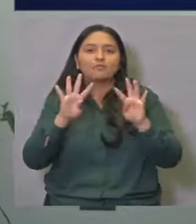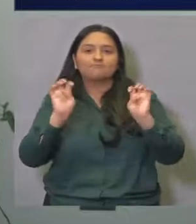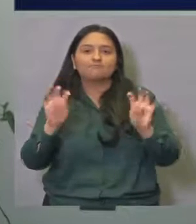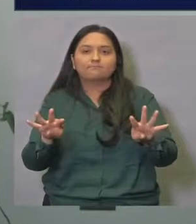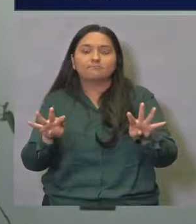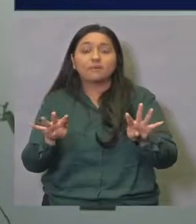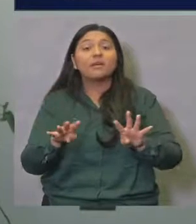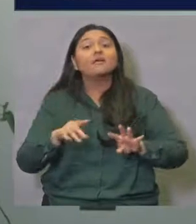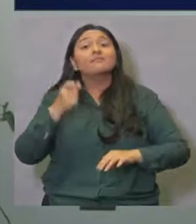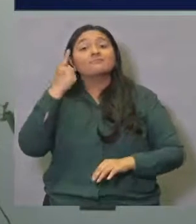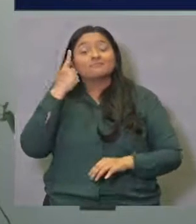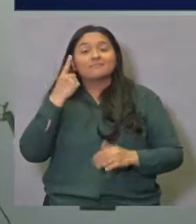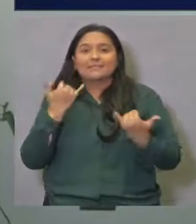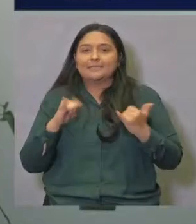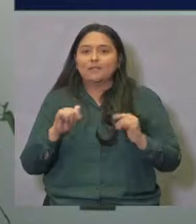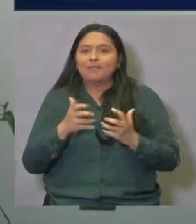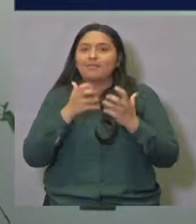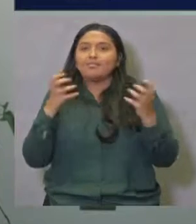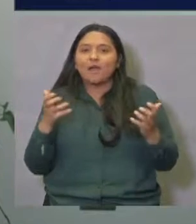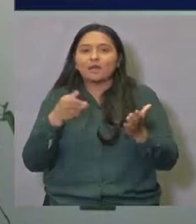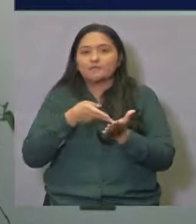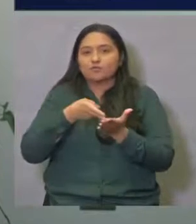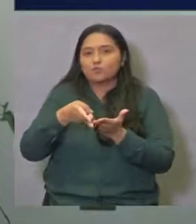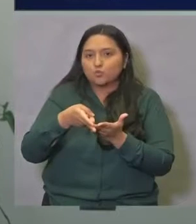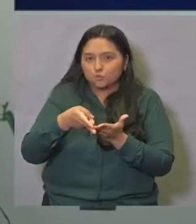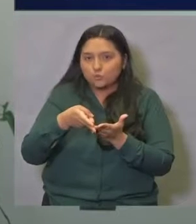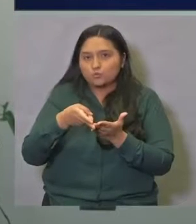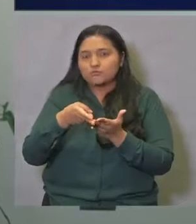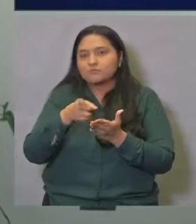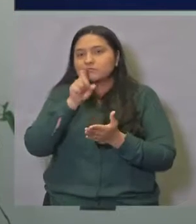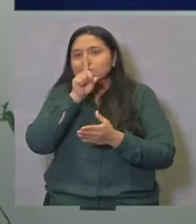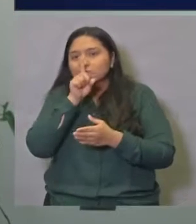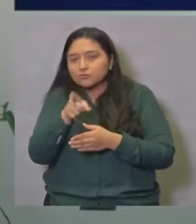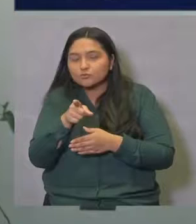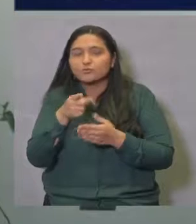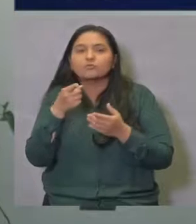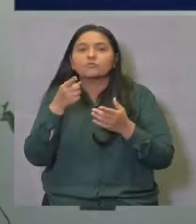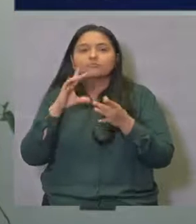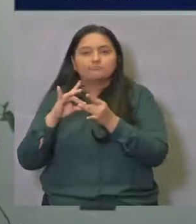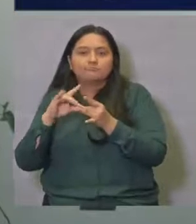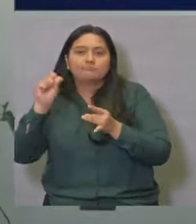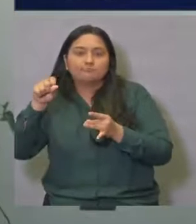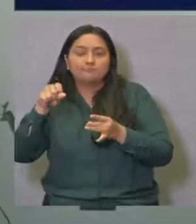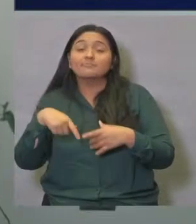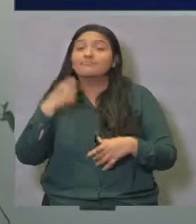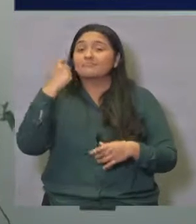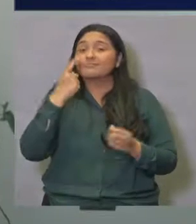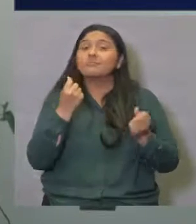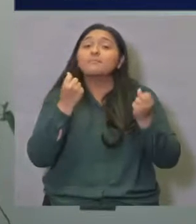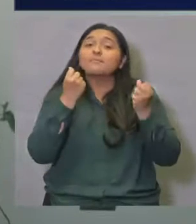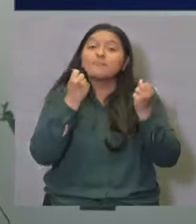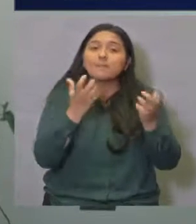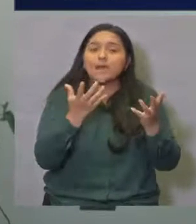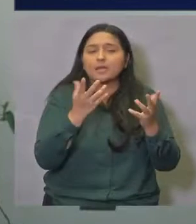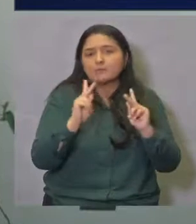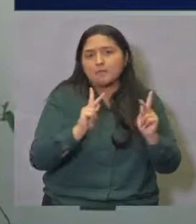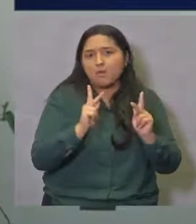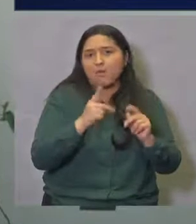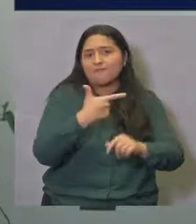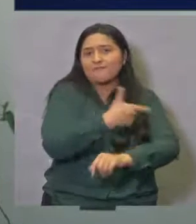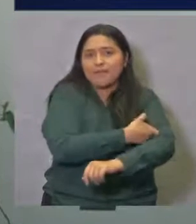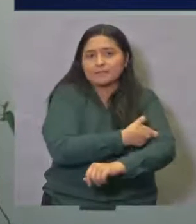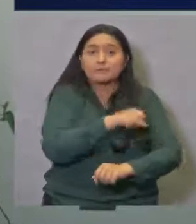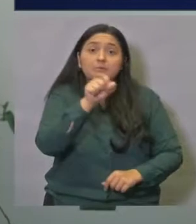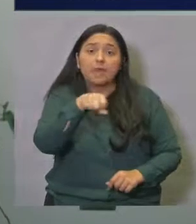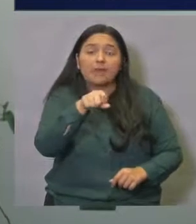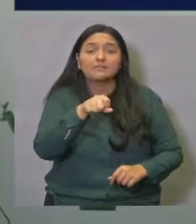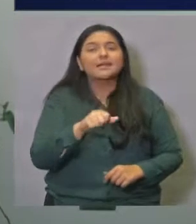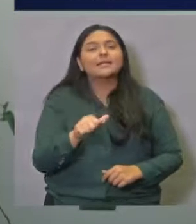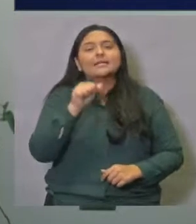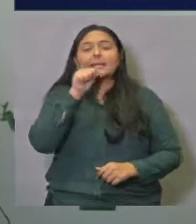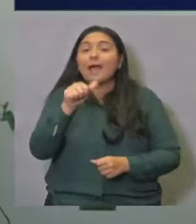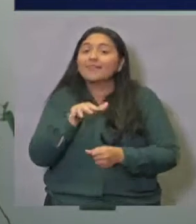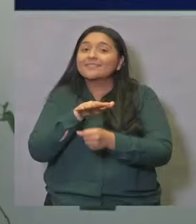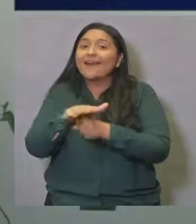BUT I DO THINK THERE'S A LOT OF